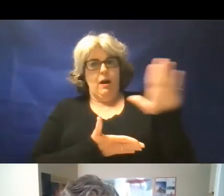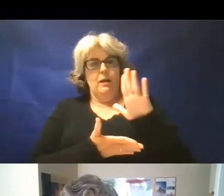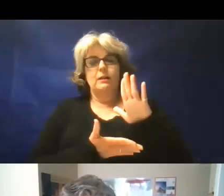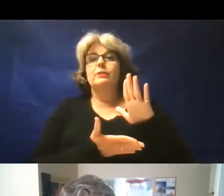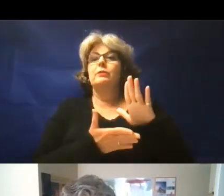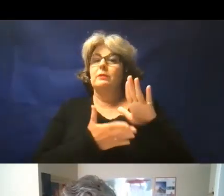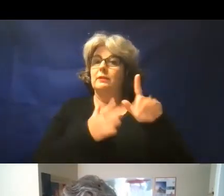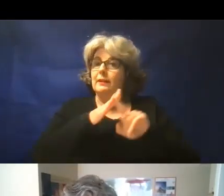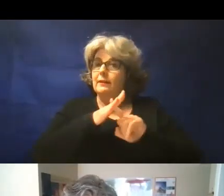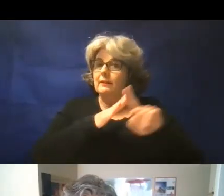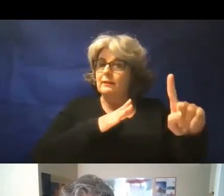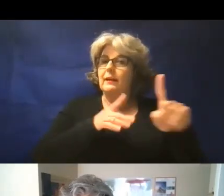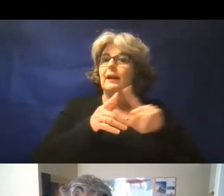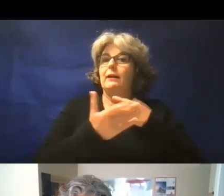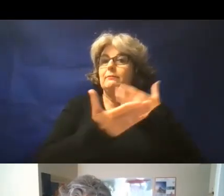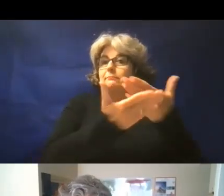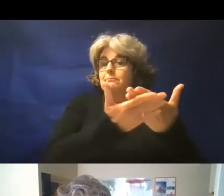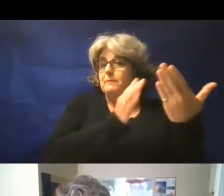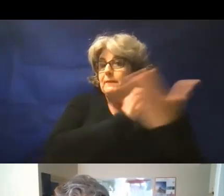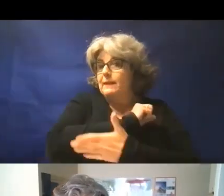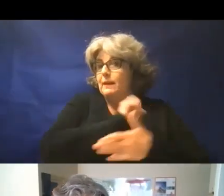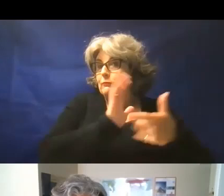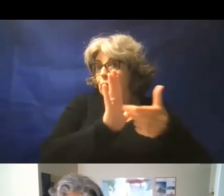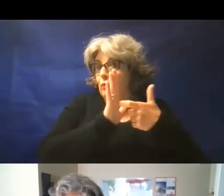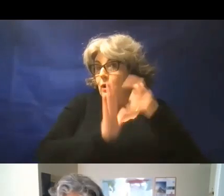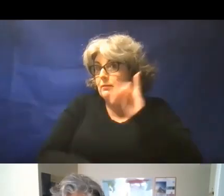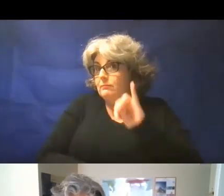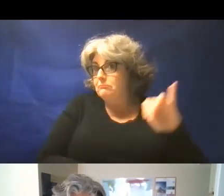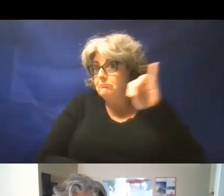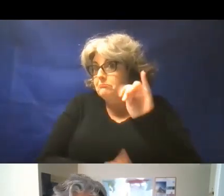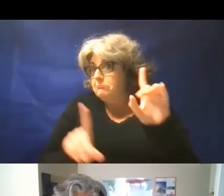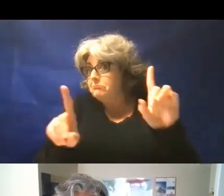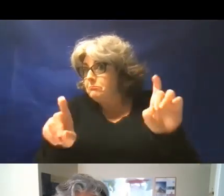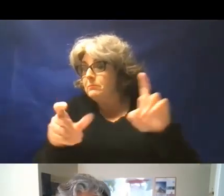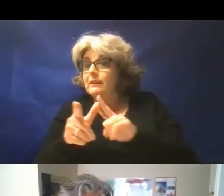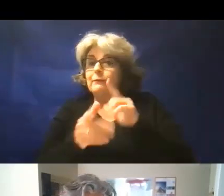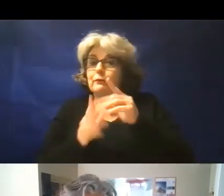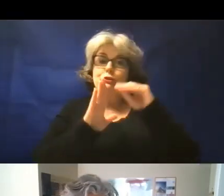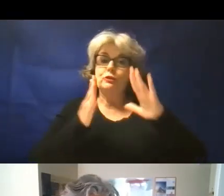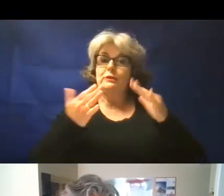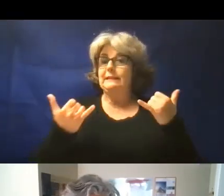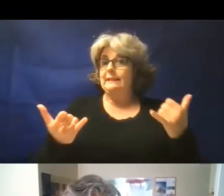in destination country is it even available or an option for students to get especially if there's